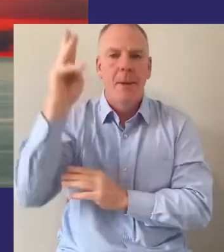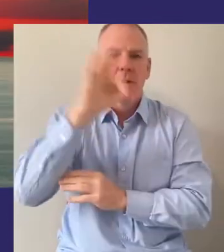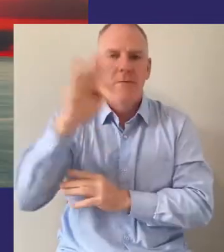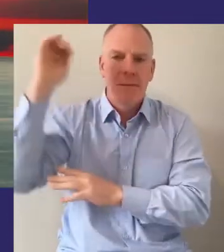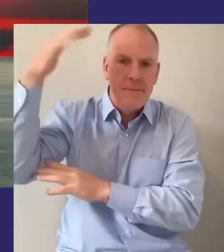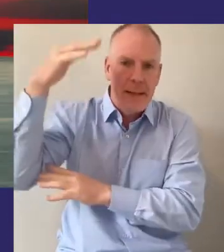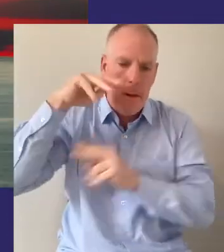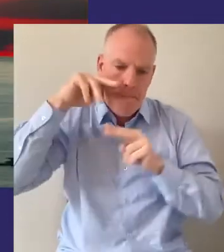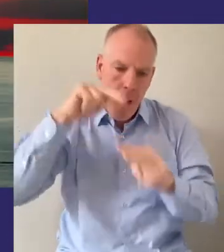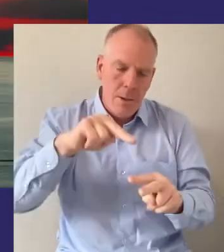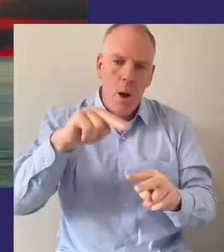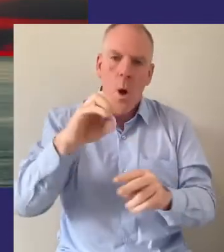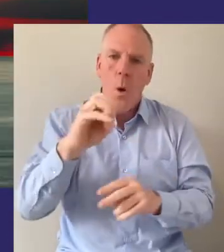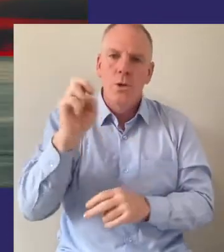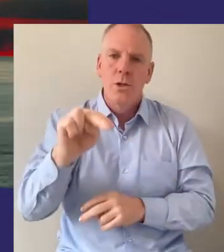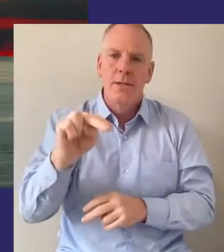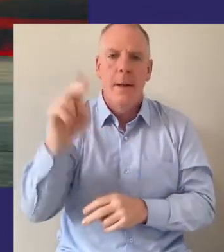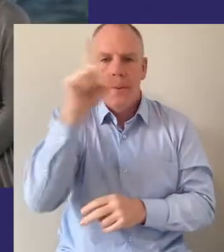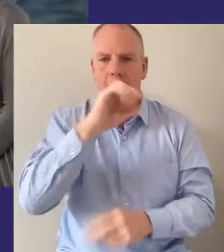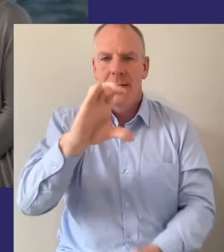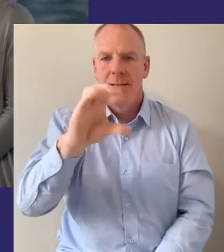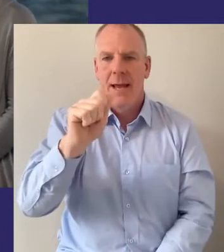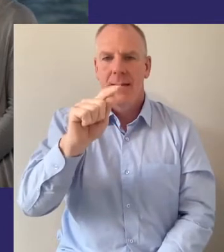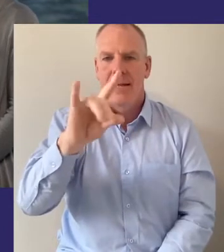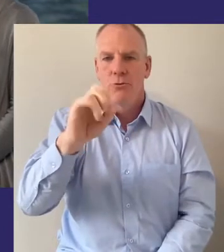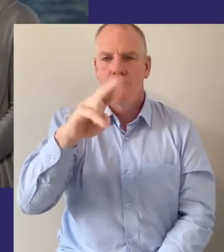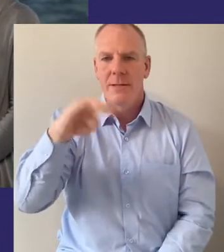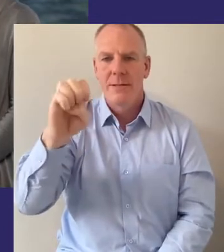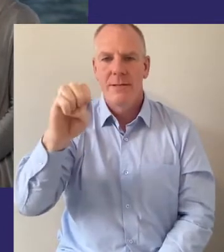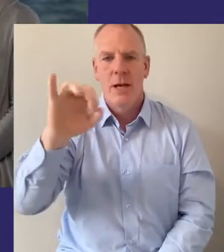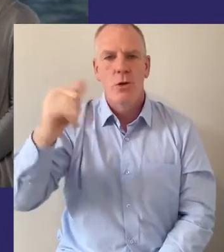to monitor our ocean, Catherine Jordan. So hi, Catherine, thanks for coming into the